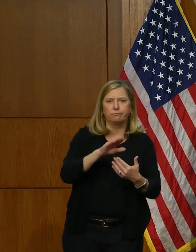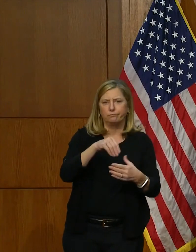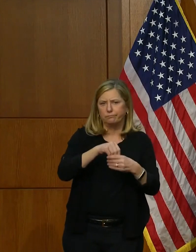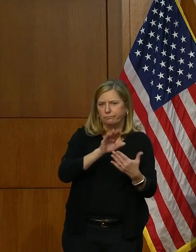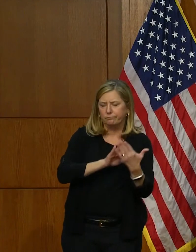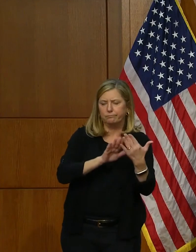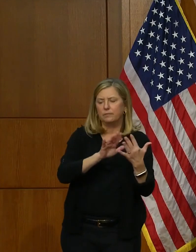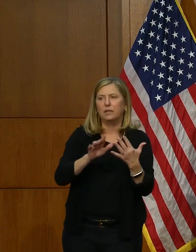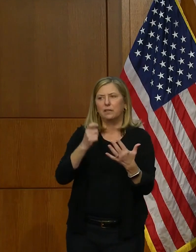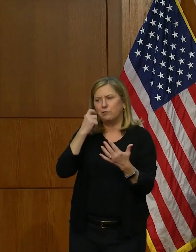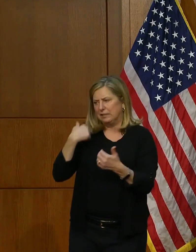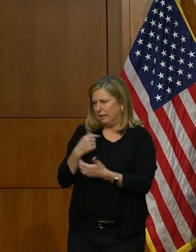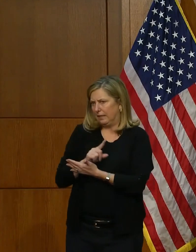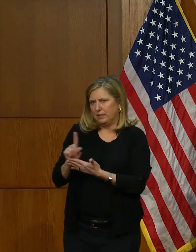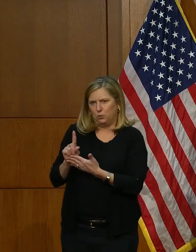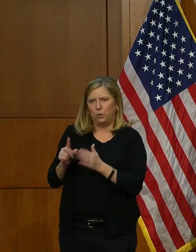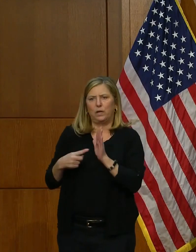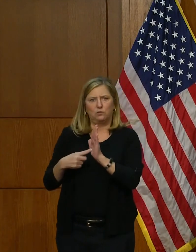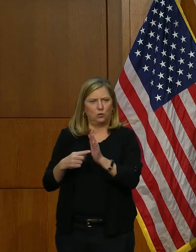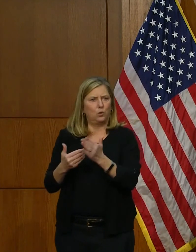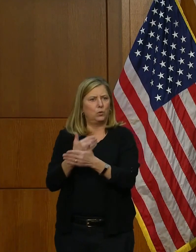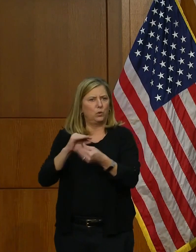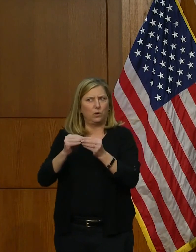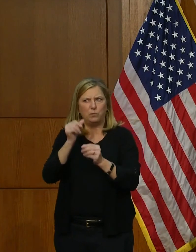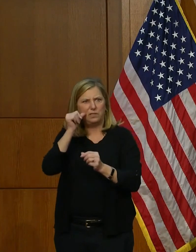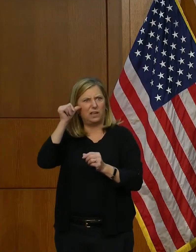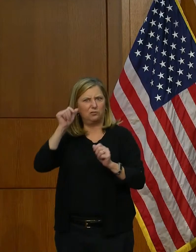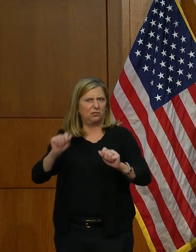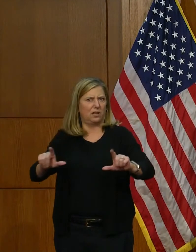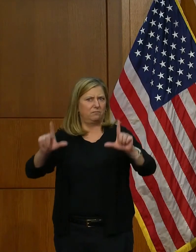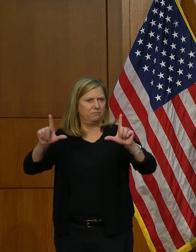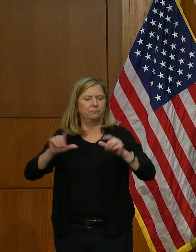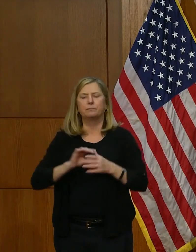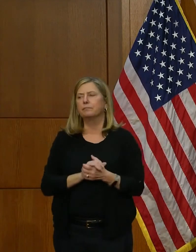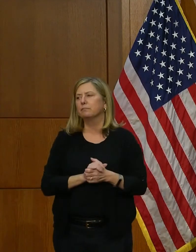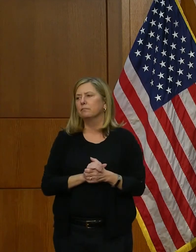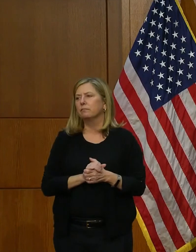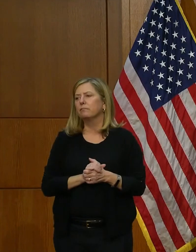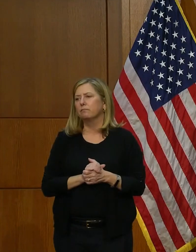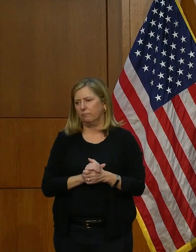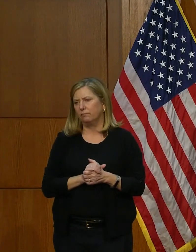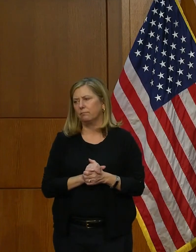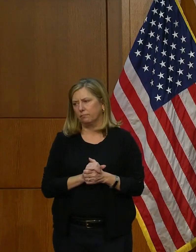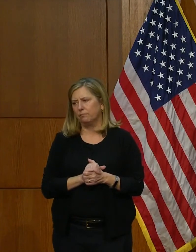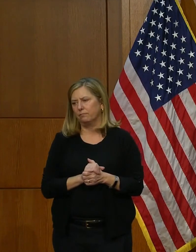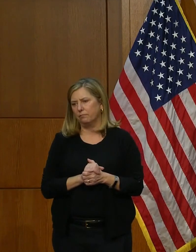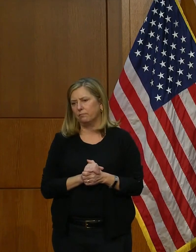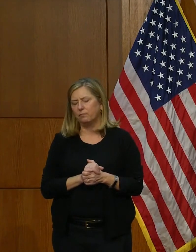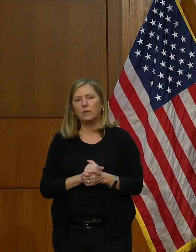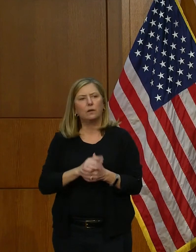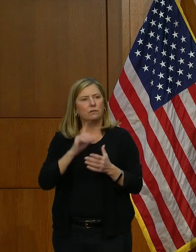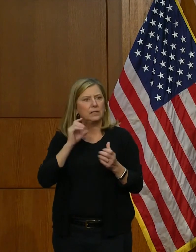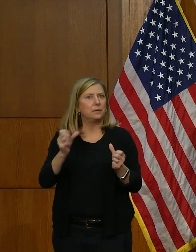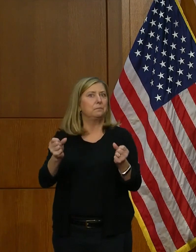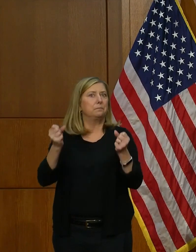ON OUR FREQUENT BASIS, AND IT WAS. UPDATED AH RECENTLY THIS